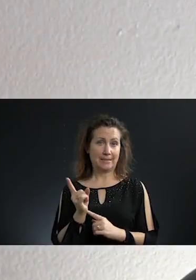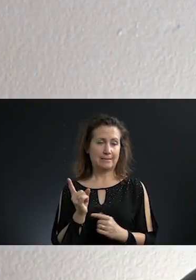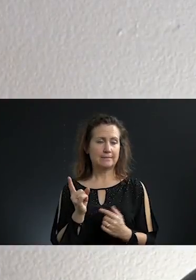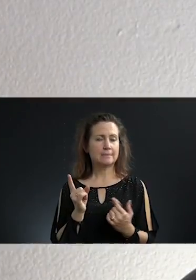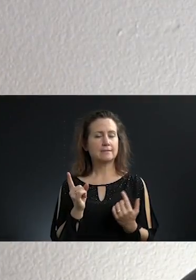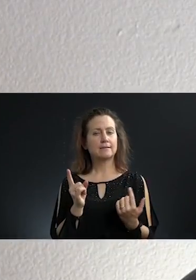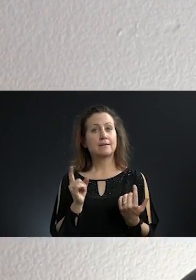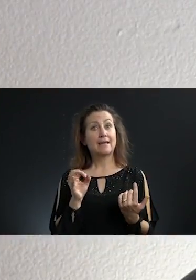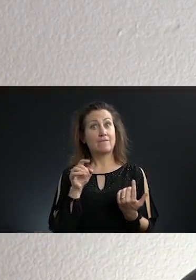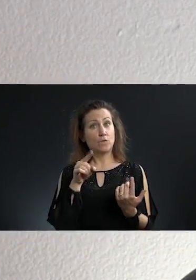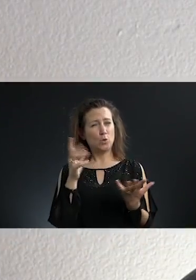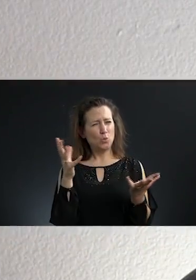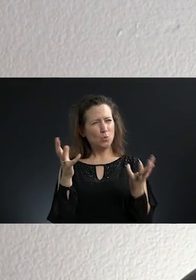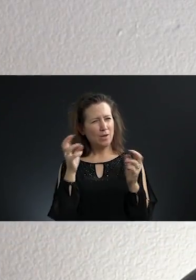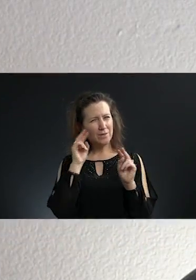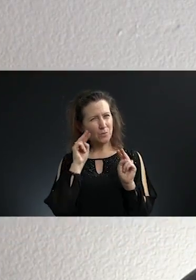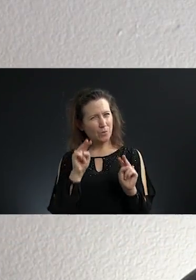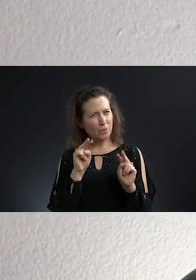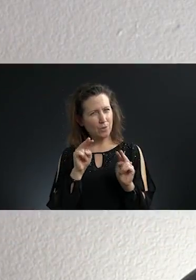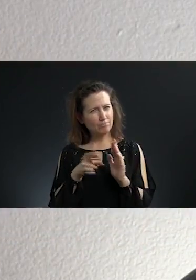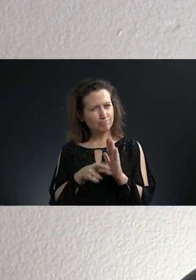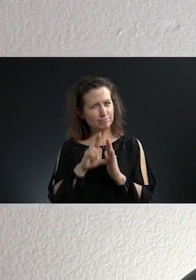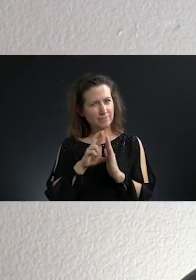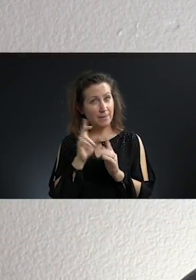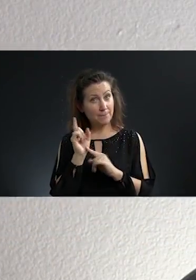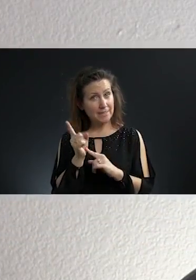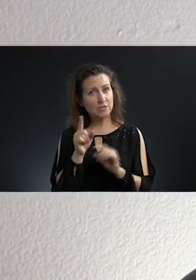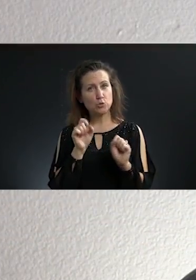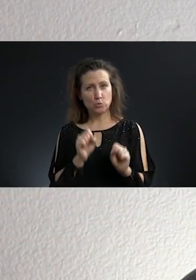If you would like to look at these minutes you can find them at our website